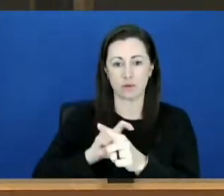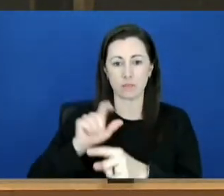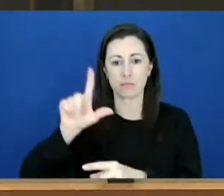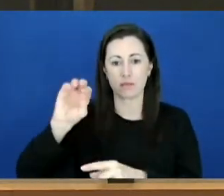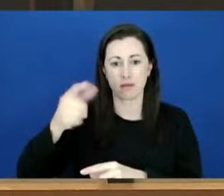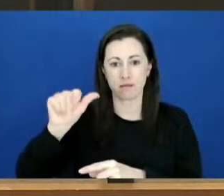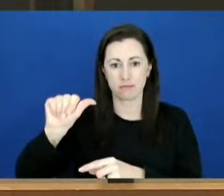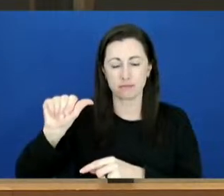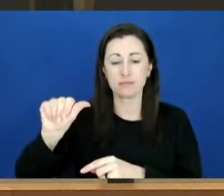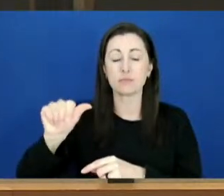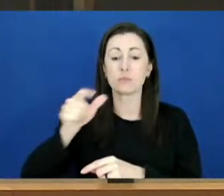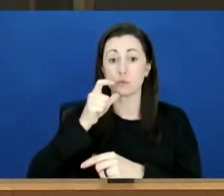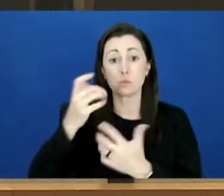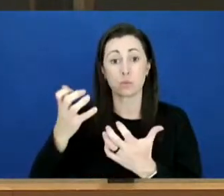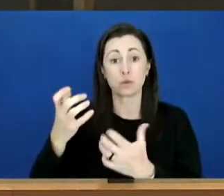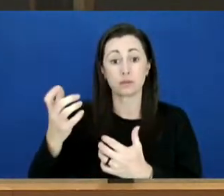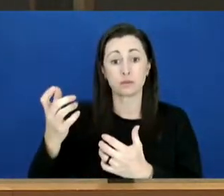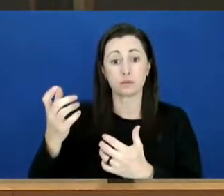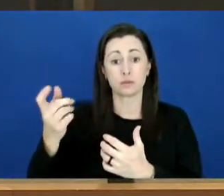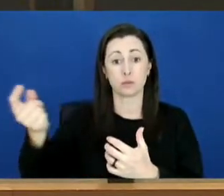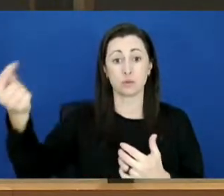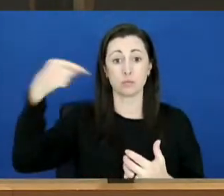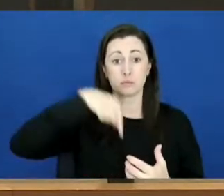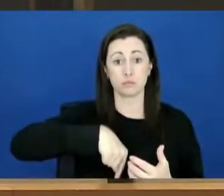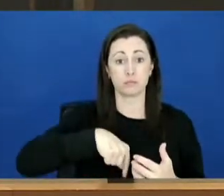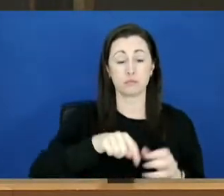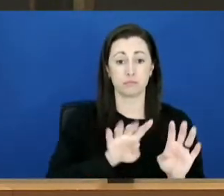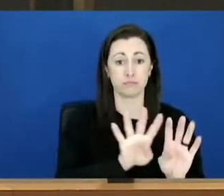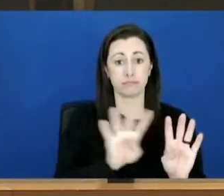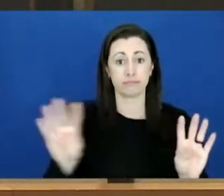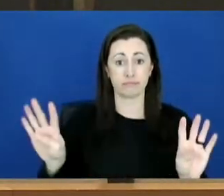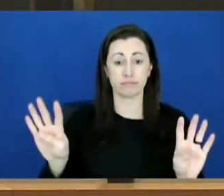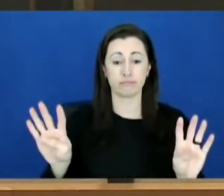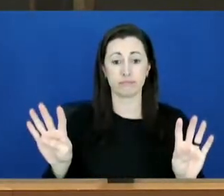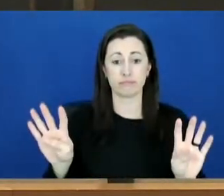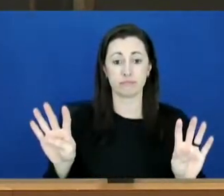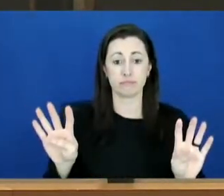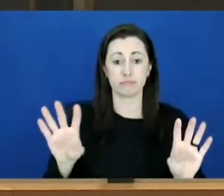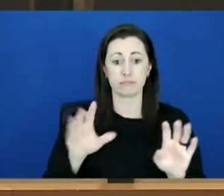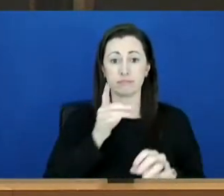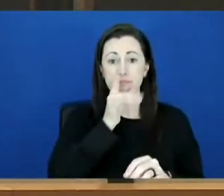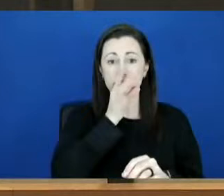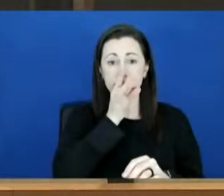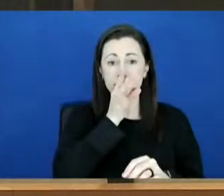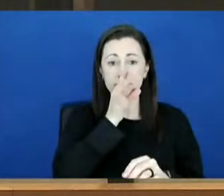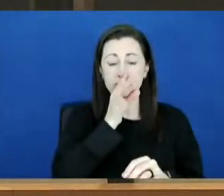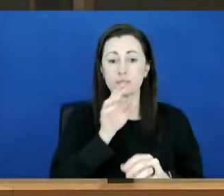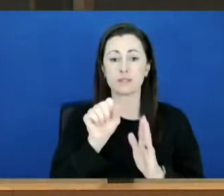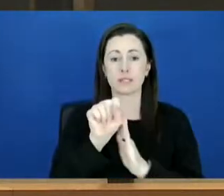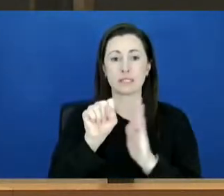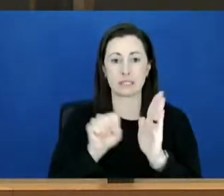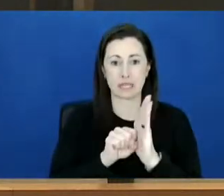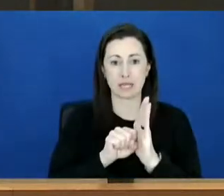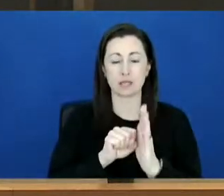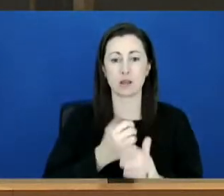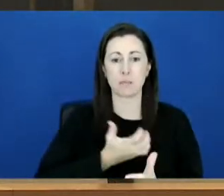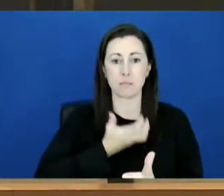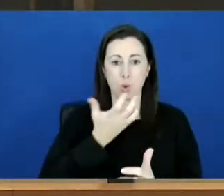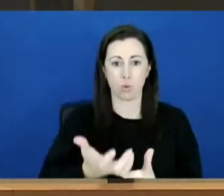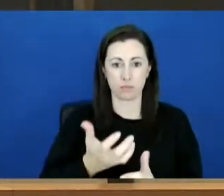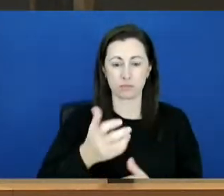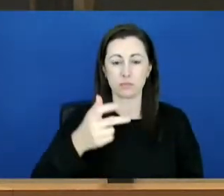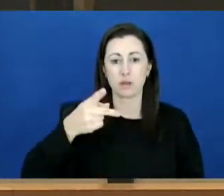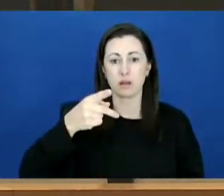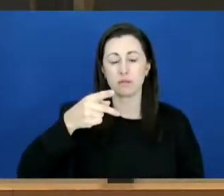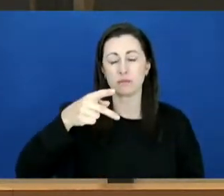THEIR PEERS, 15 STUDENTS FROM